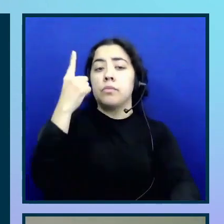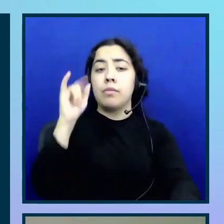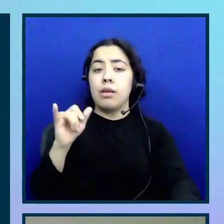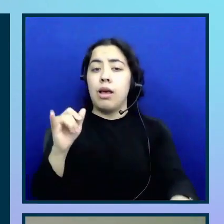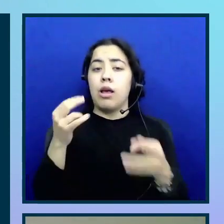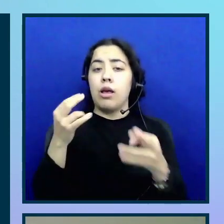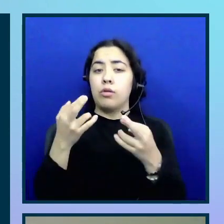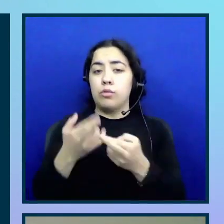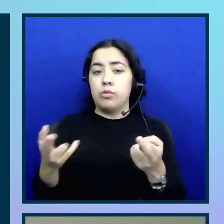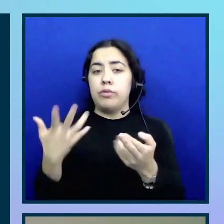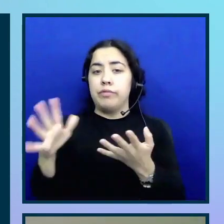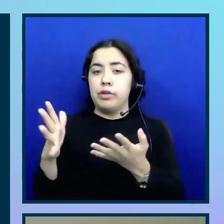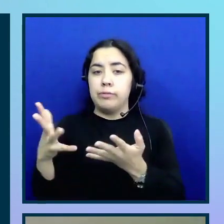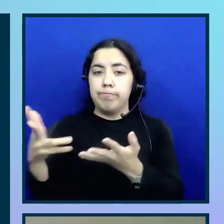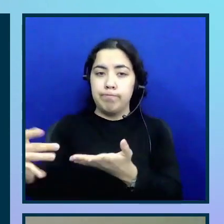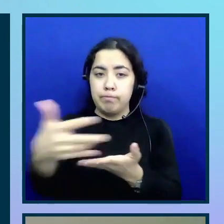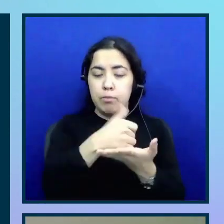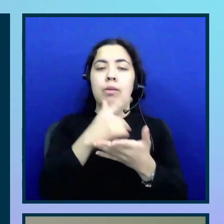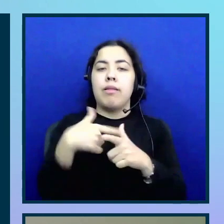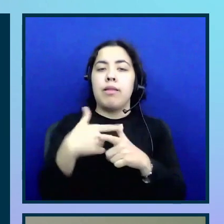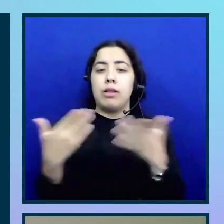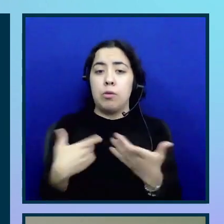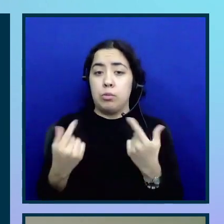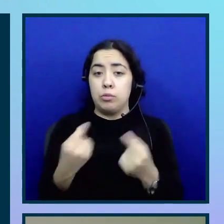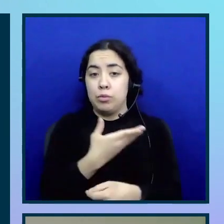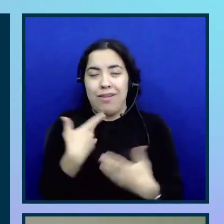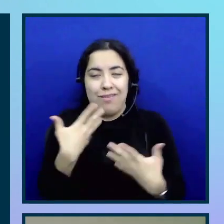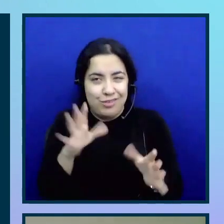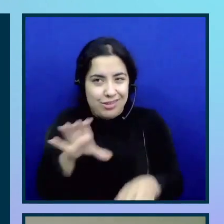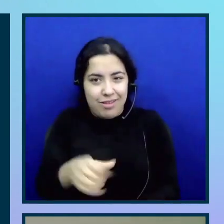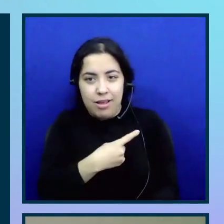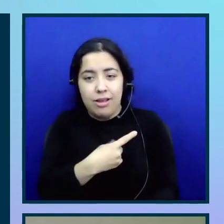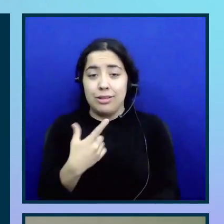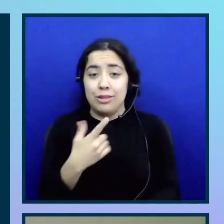what I would do here and what I have done here, 'cause this is actually a pretty real example,